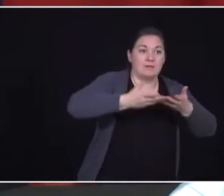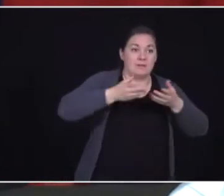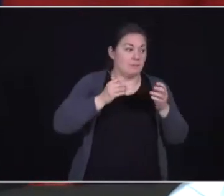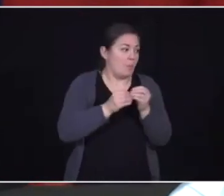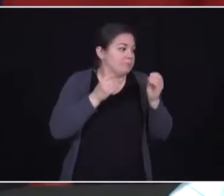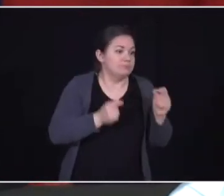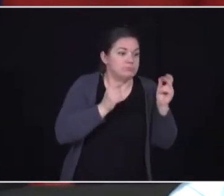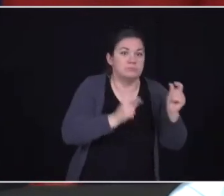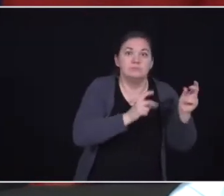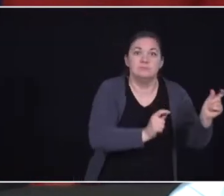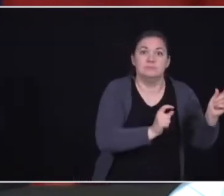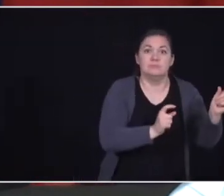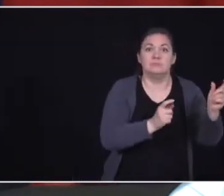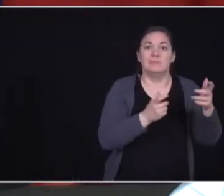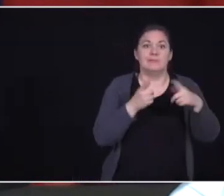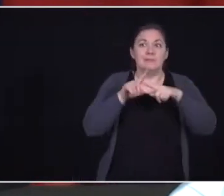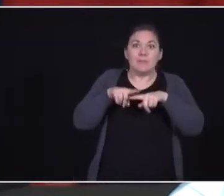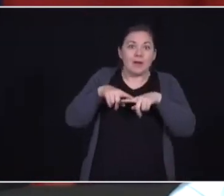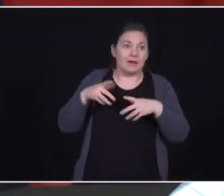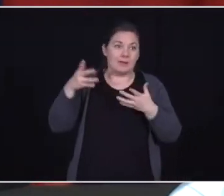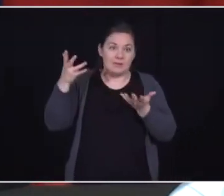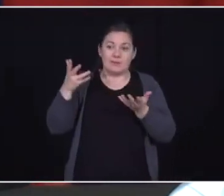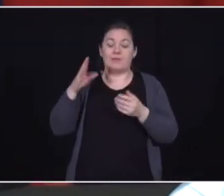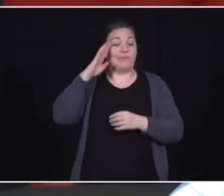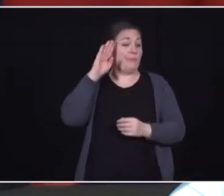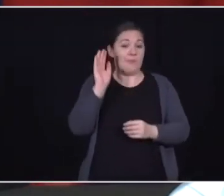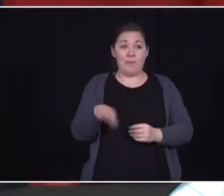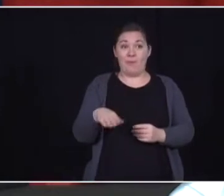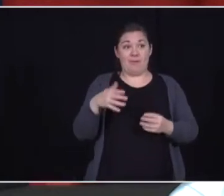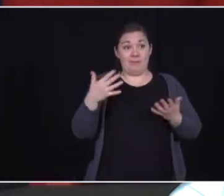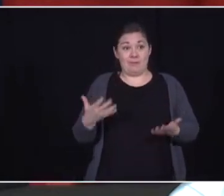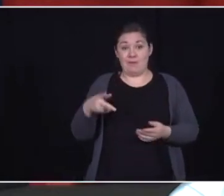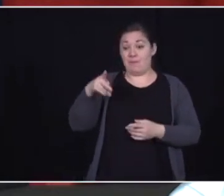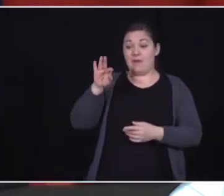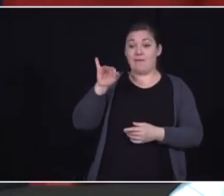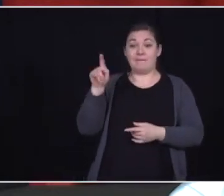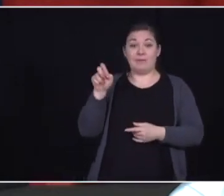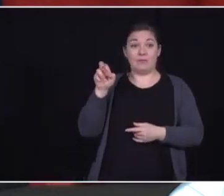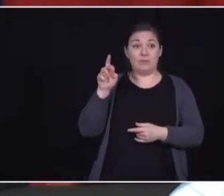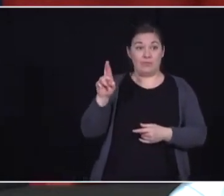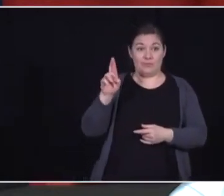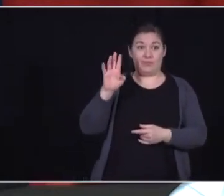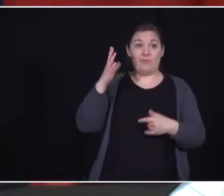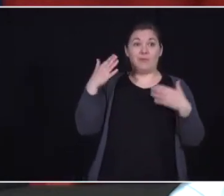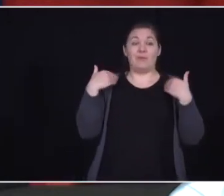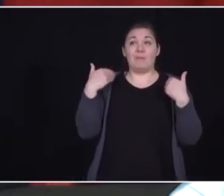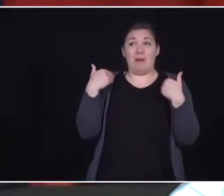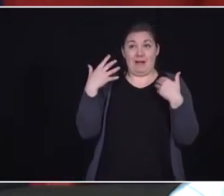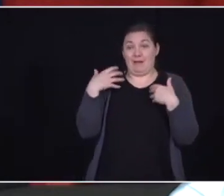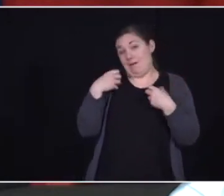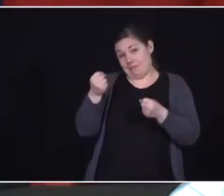may have with the other. So this a fair bit of logistics that will be required within. As the number of vaccines increase the